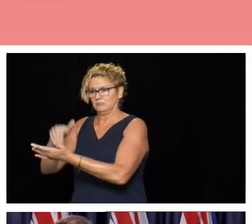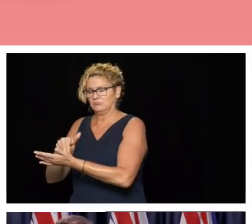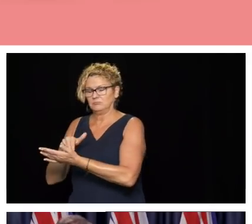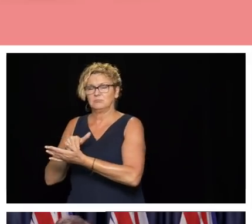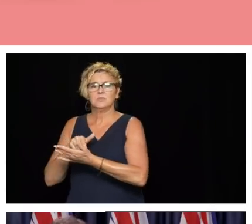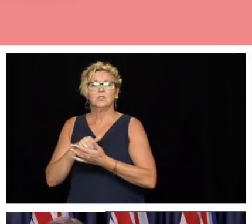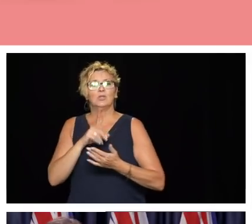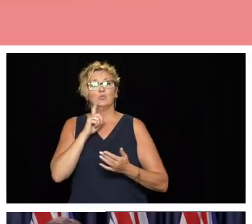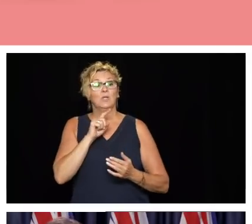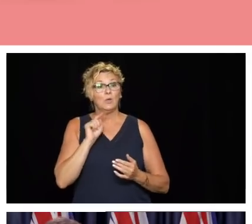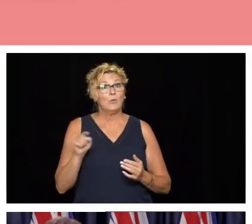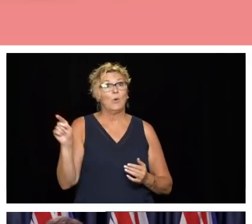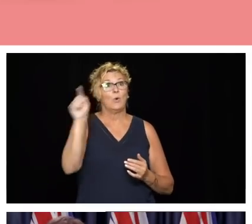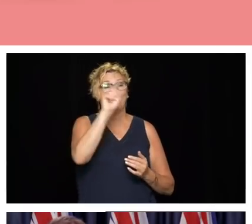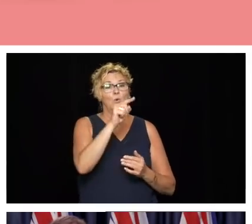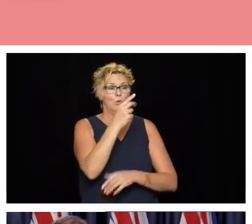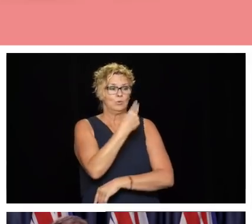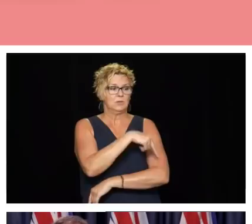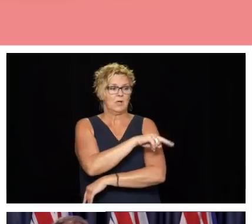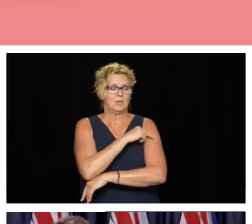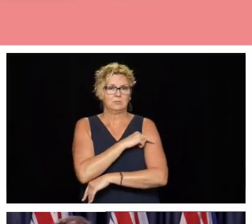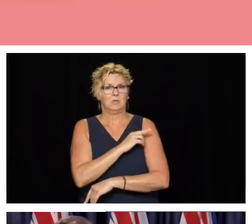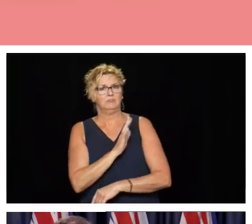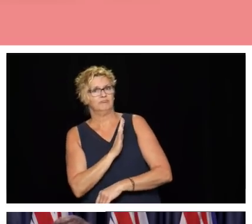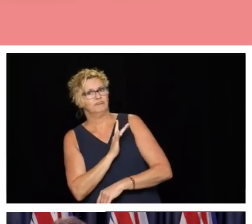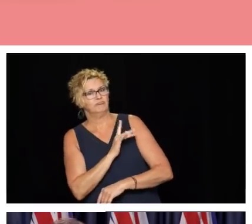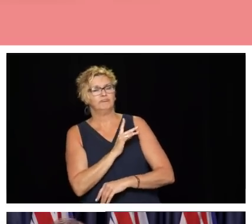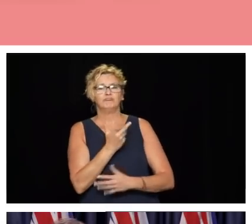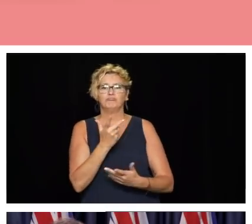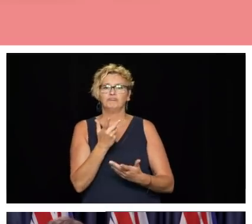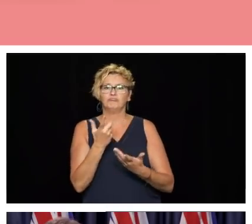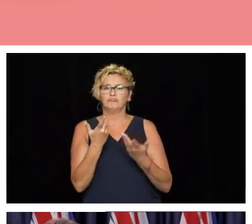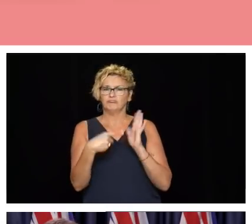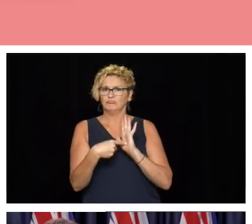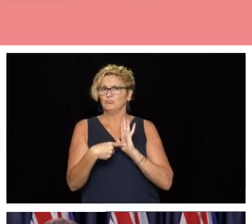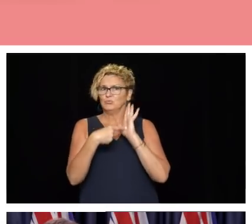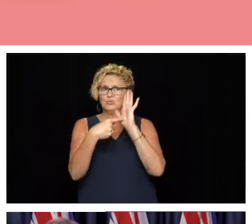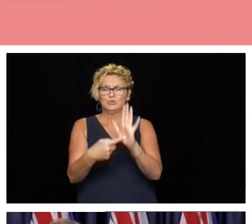clinics as acute respiratory illness centres for the coming flew fall winter flew in COVID-19 season.